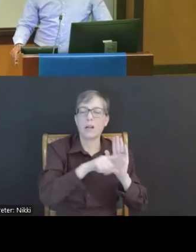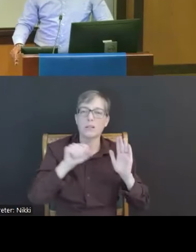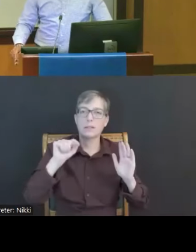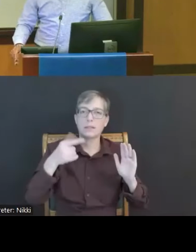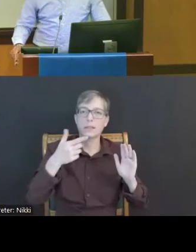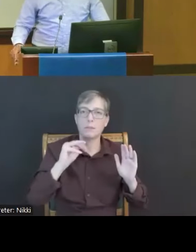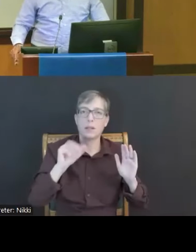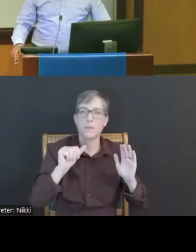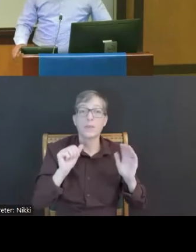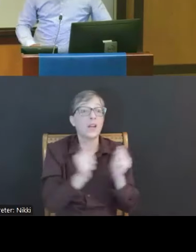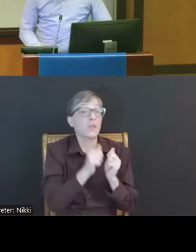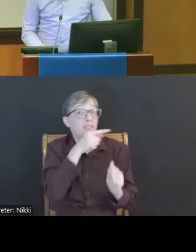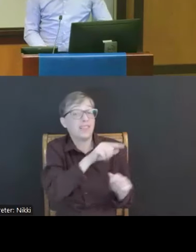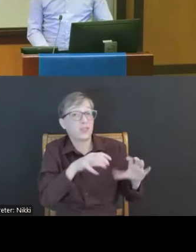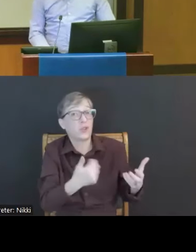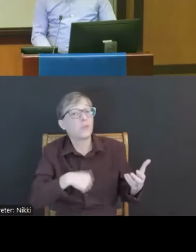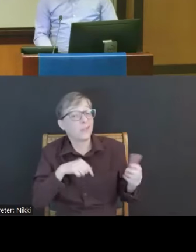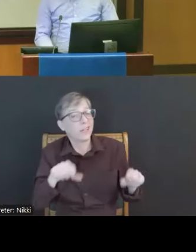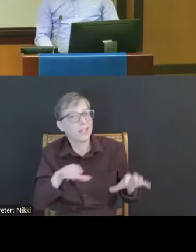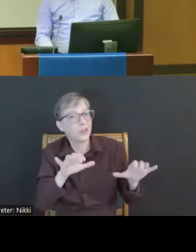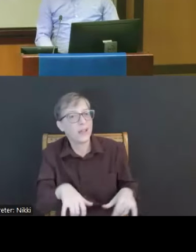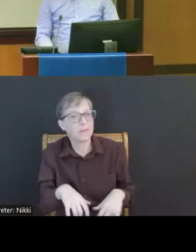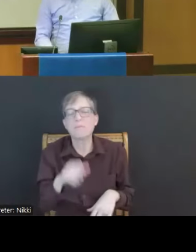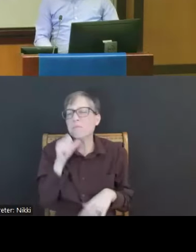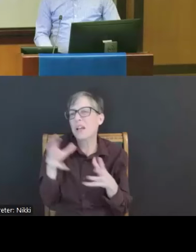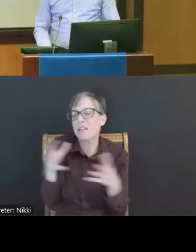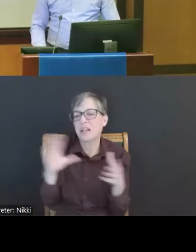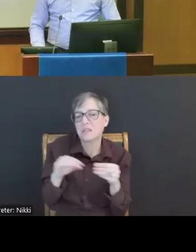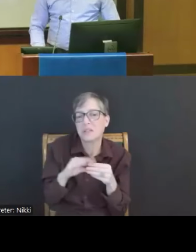that I don't have much to say I just want to share that information see if I have another slide there